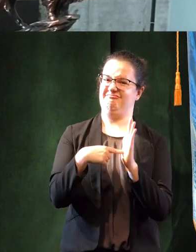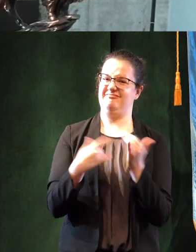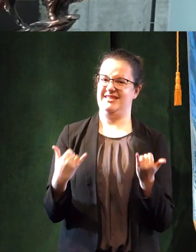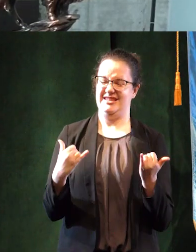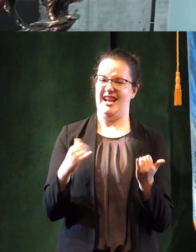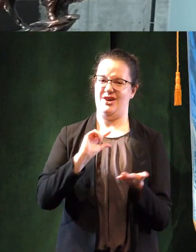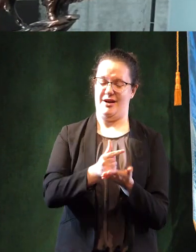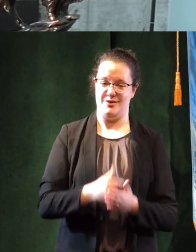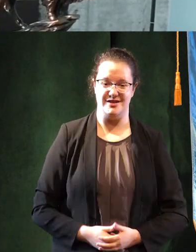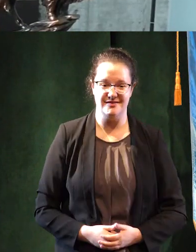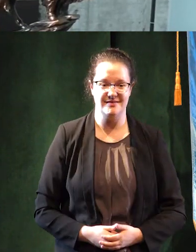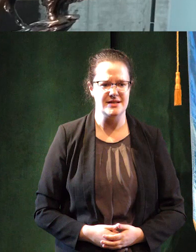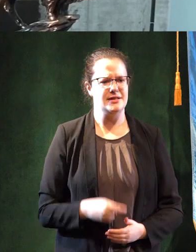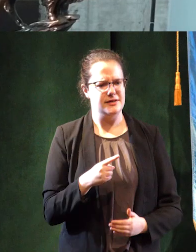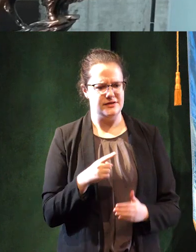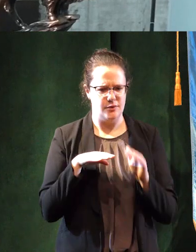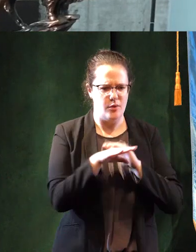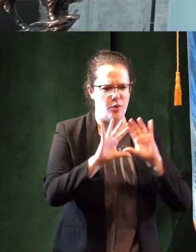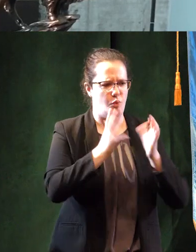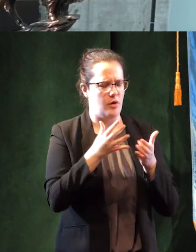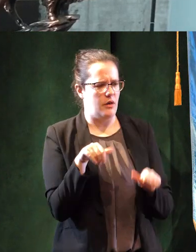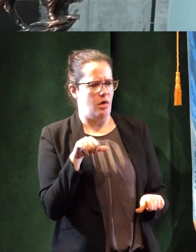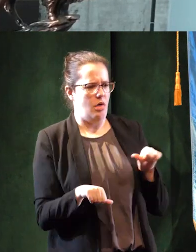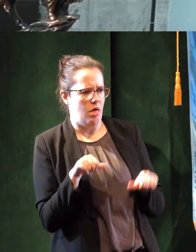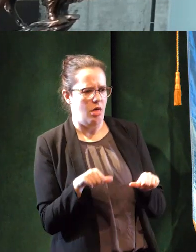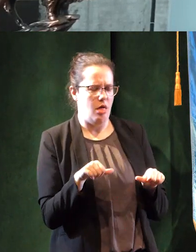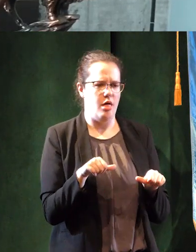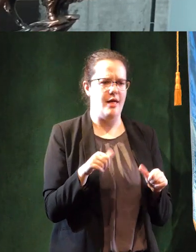carry you forward into a world of uncertainty yet a world of possibility